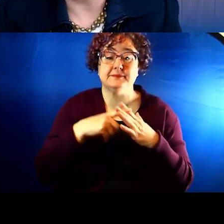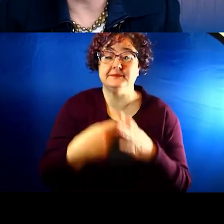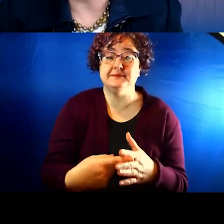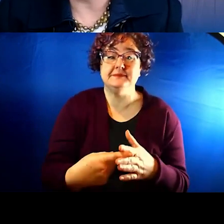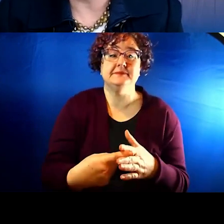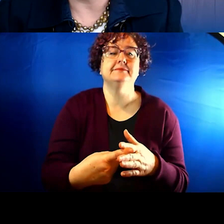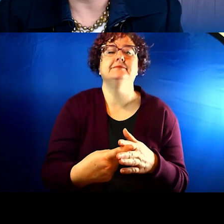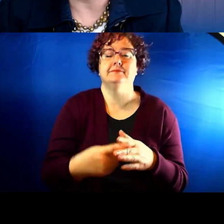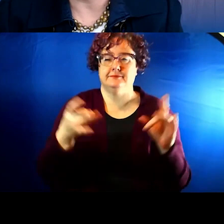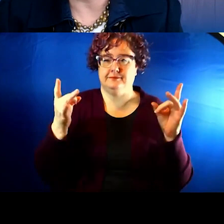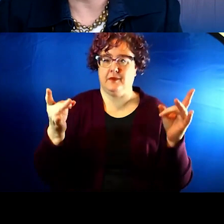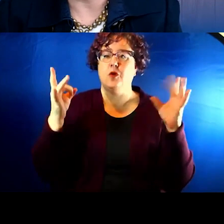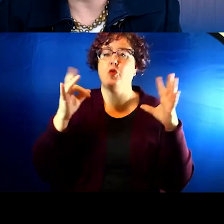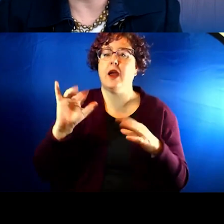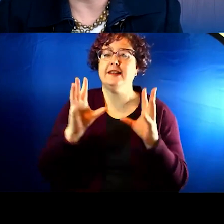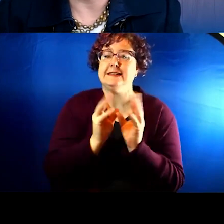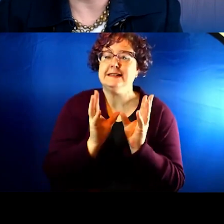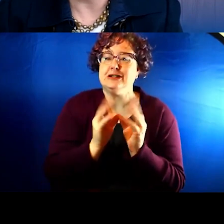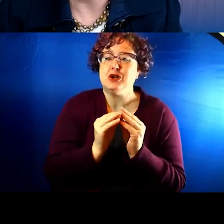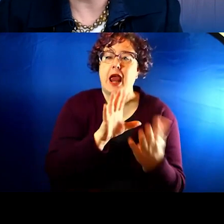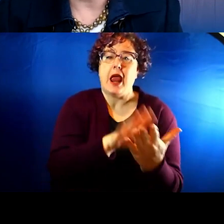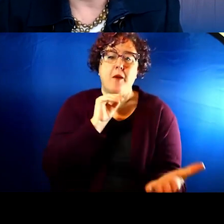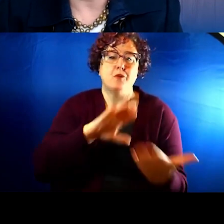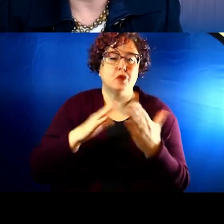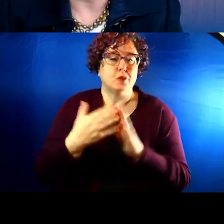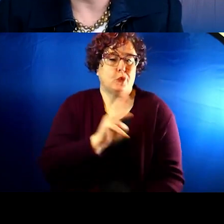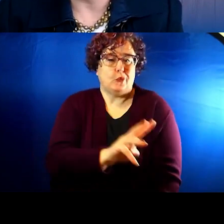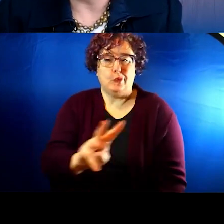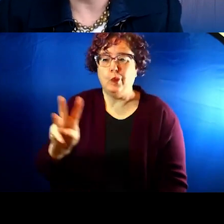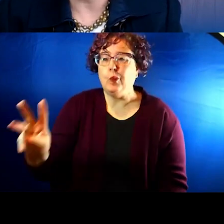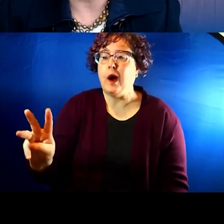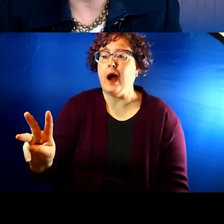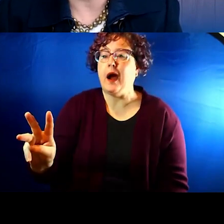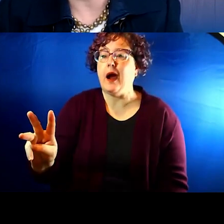CRISIS JAM LEARNING COMMUNITY ON THE WEB, LOOK FOR OLD EPISODES,